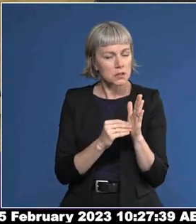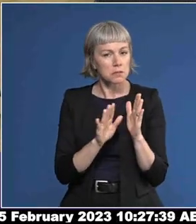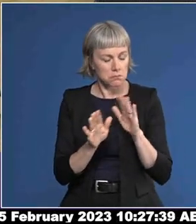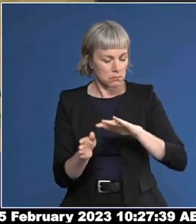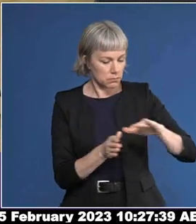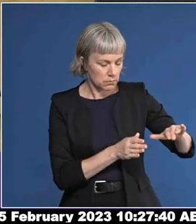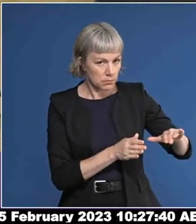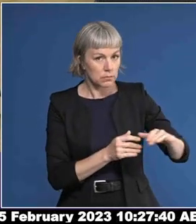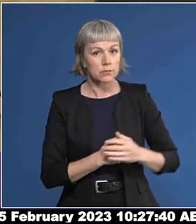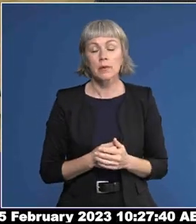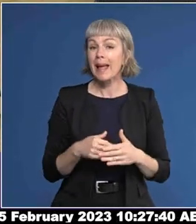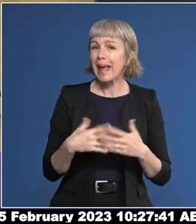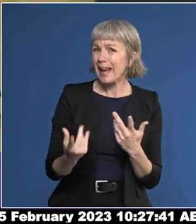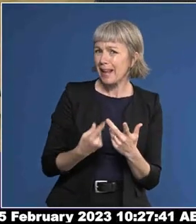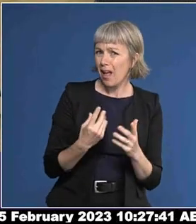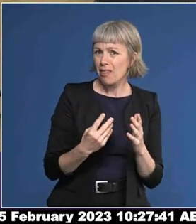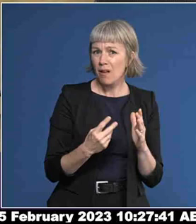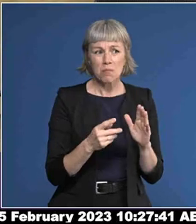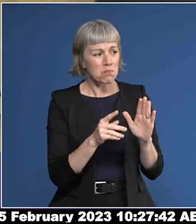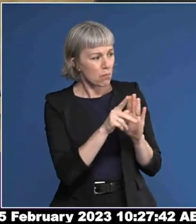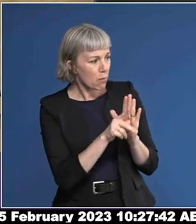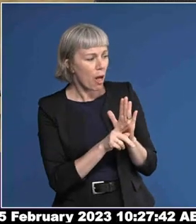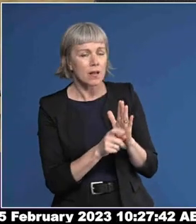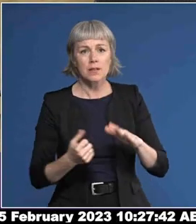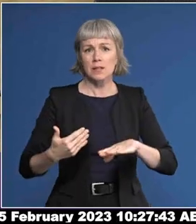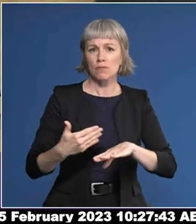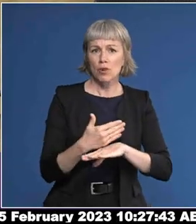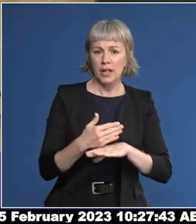practices within your organisation to support employees with disability?